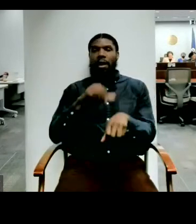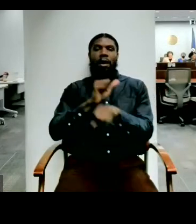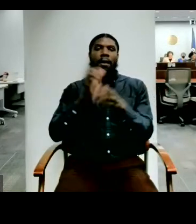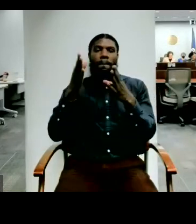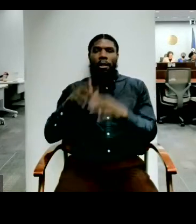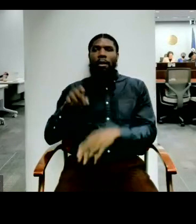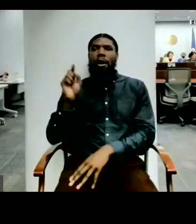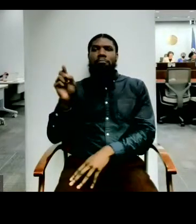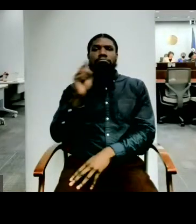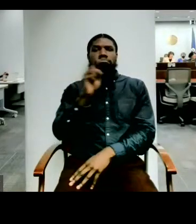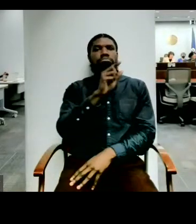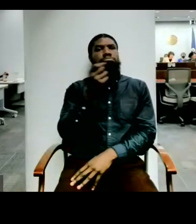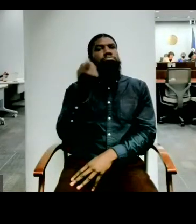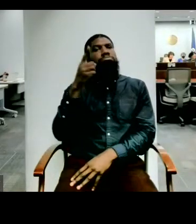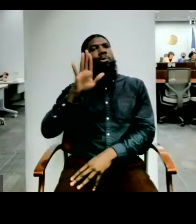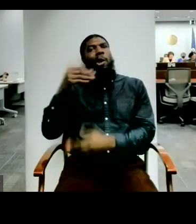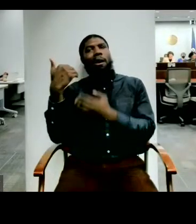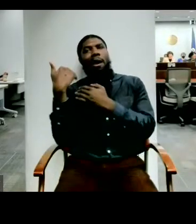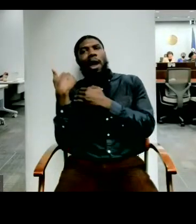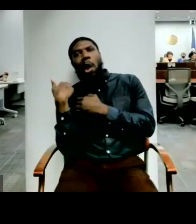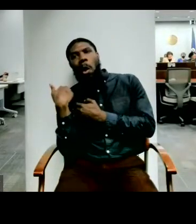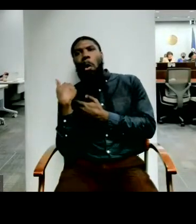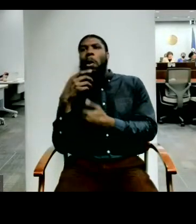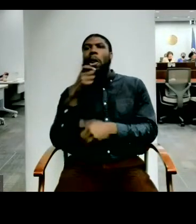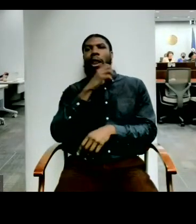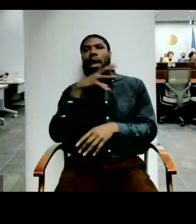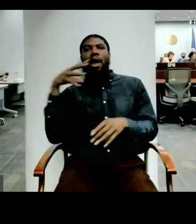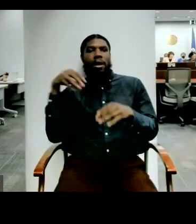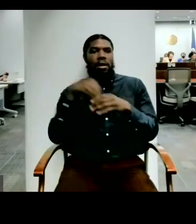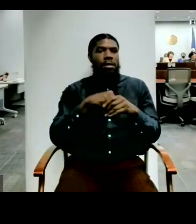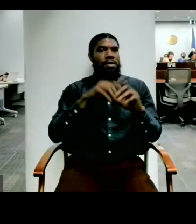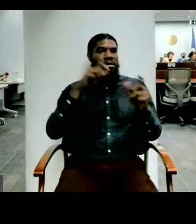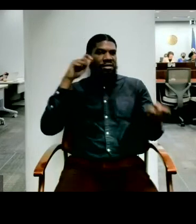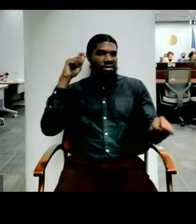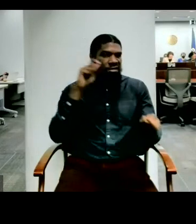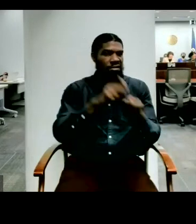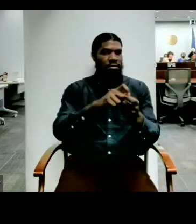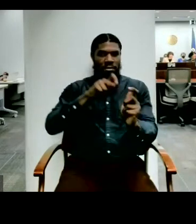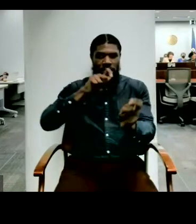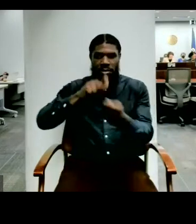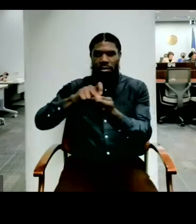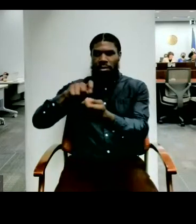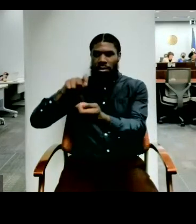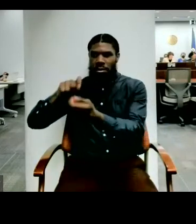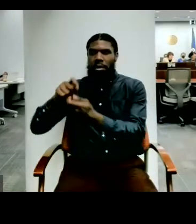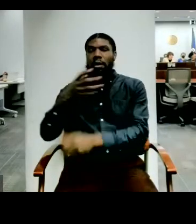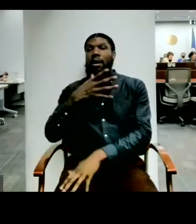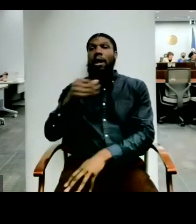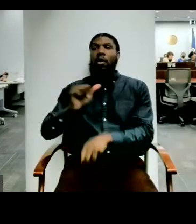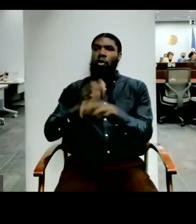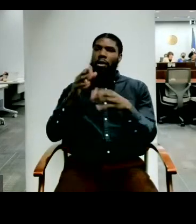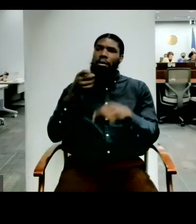their obligations not to engage in retaliation and workers understand their rights to be protected from were it?